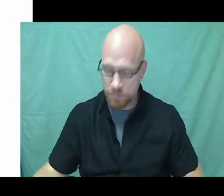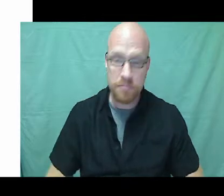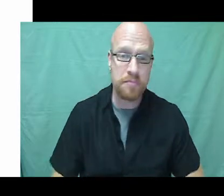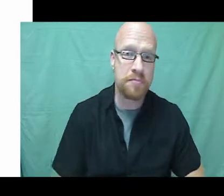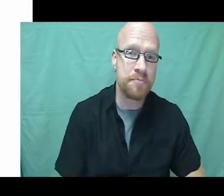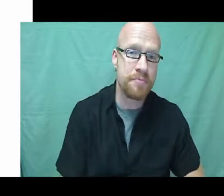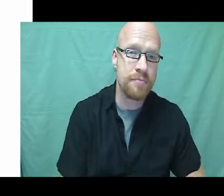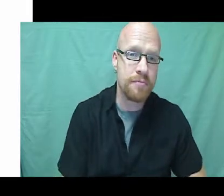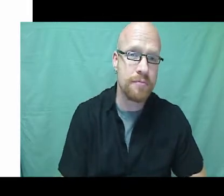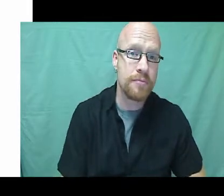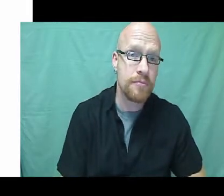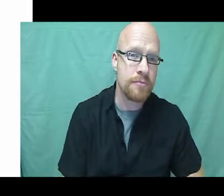to get our new exponent.